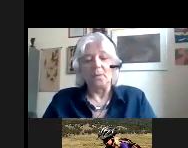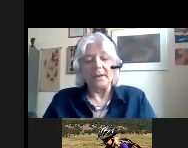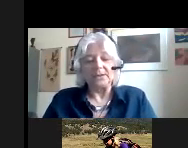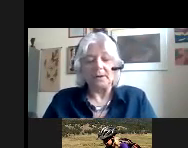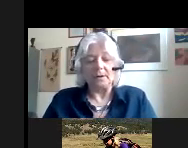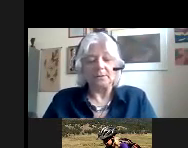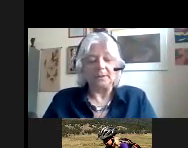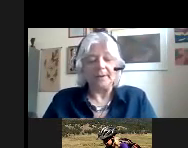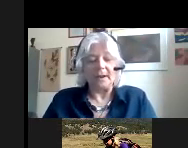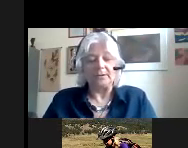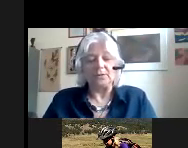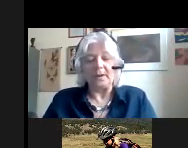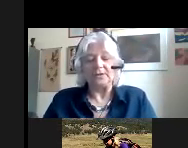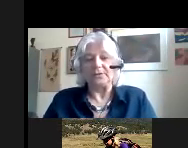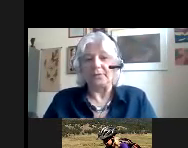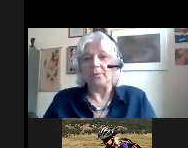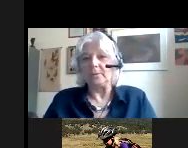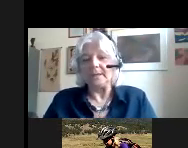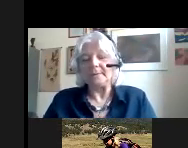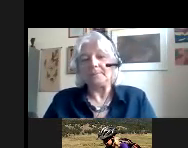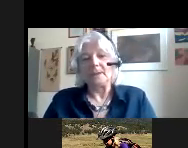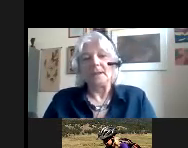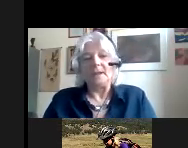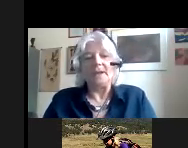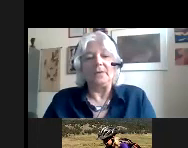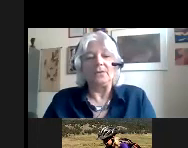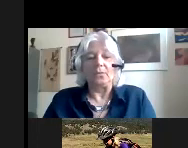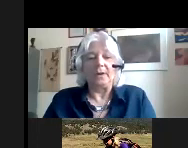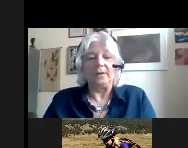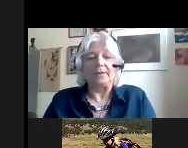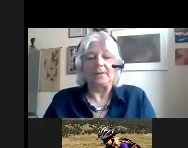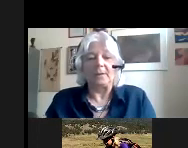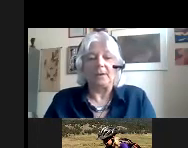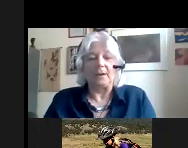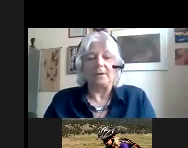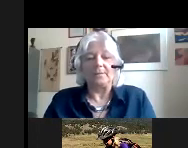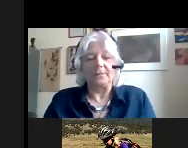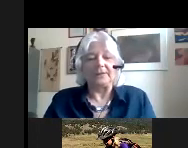Whites are hired twice as frequently, even with the